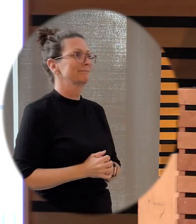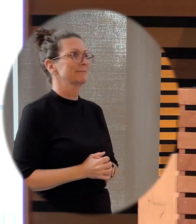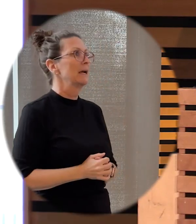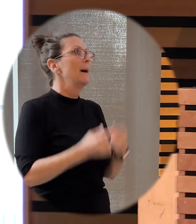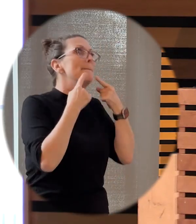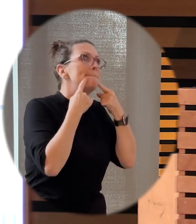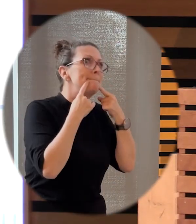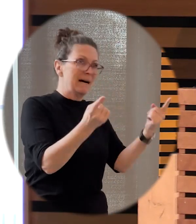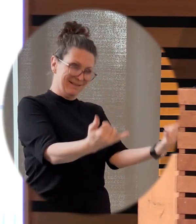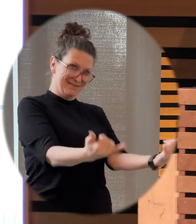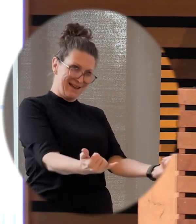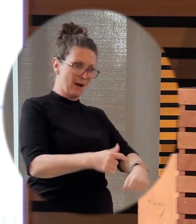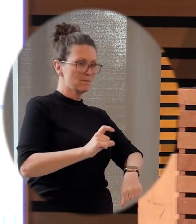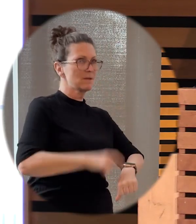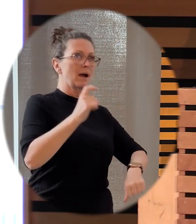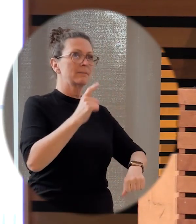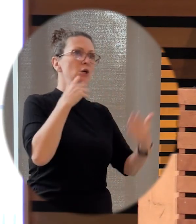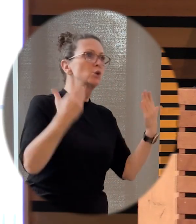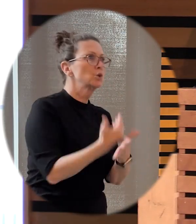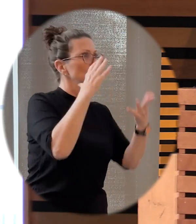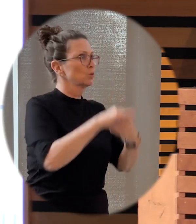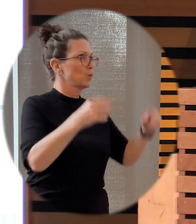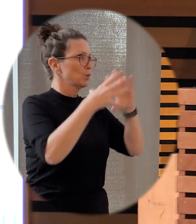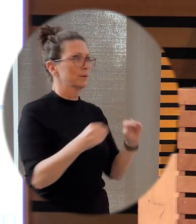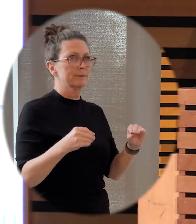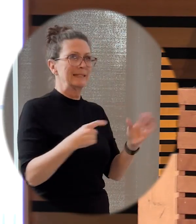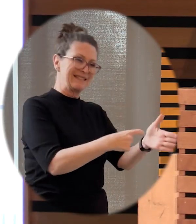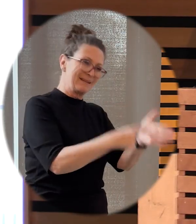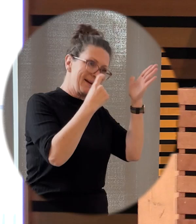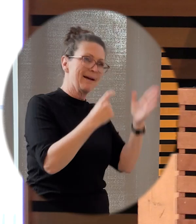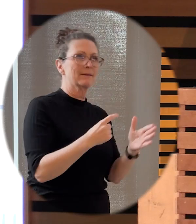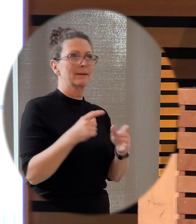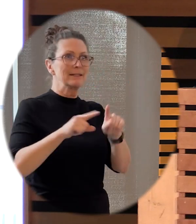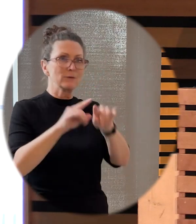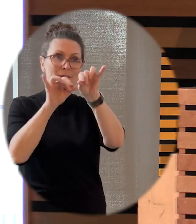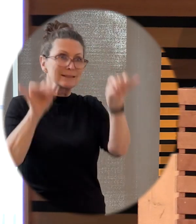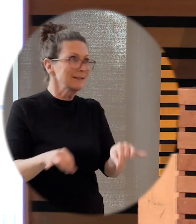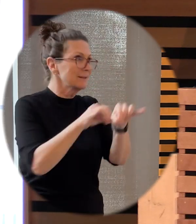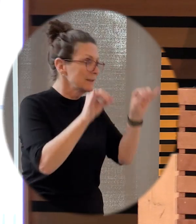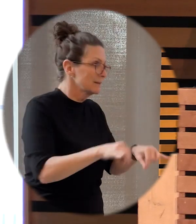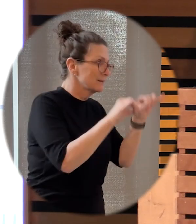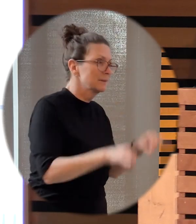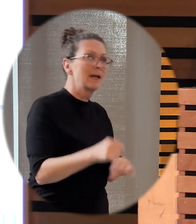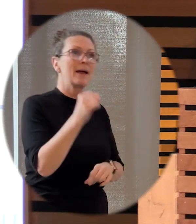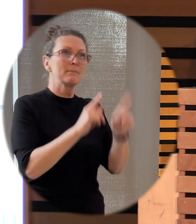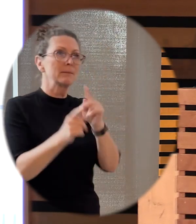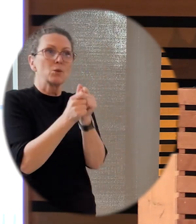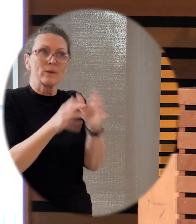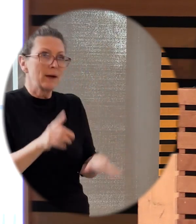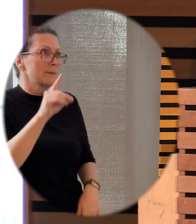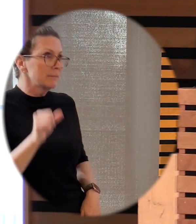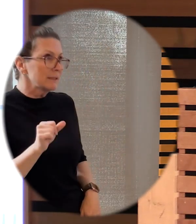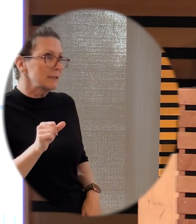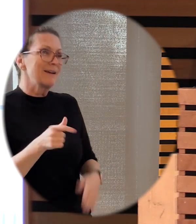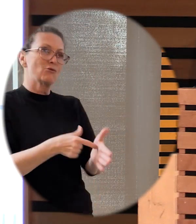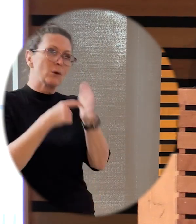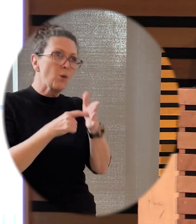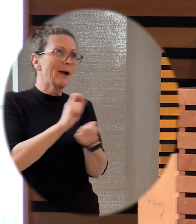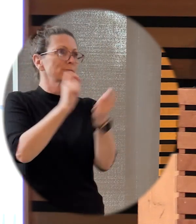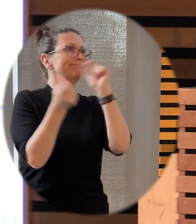for the world to tell a new story, to demand that institutions and non-disabled people make change.